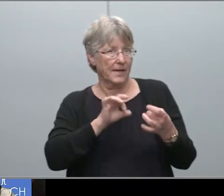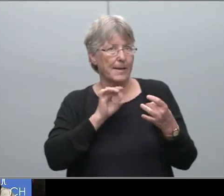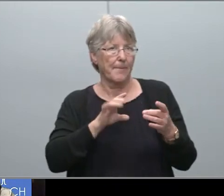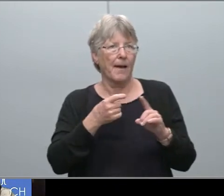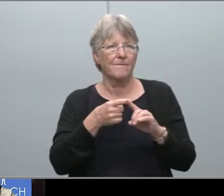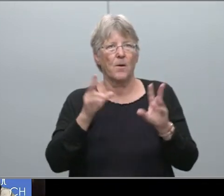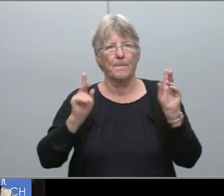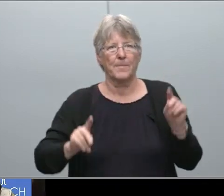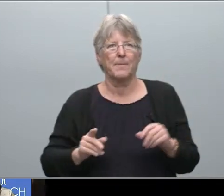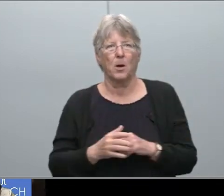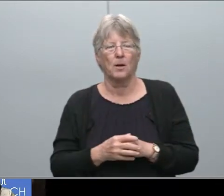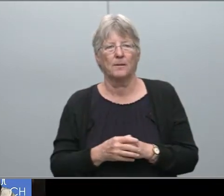I can't see raised hands.